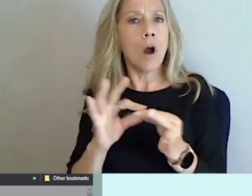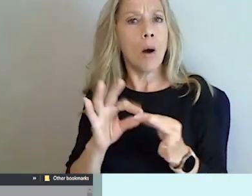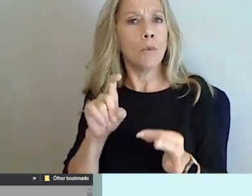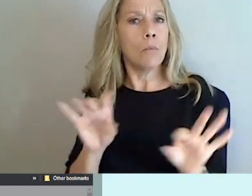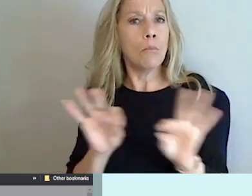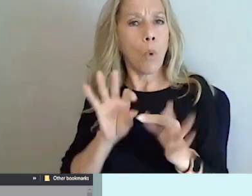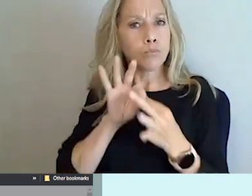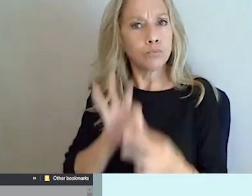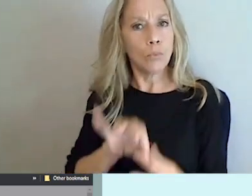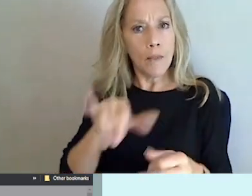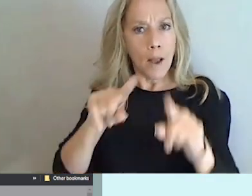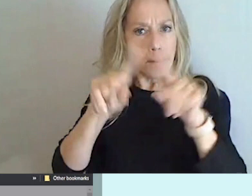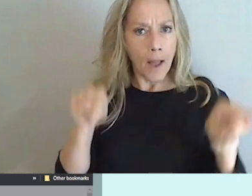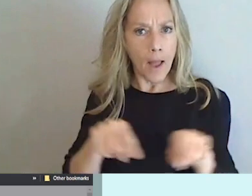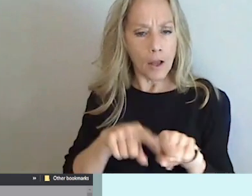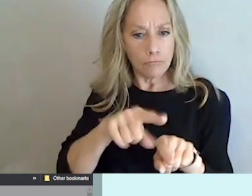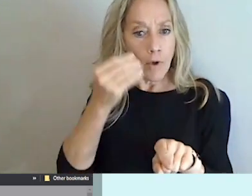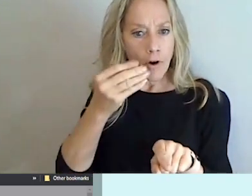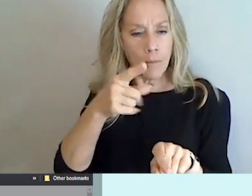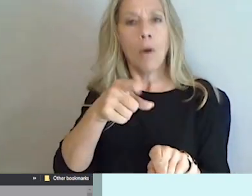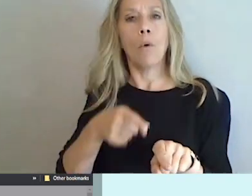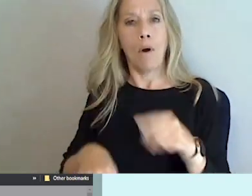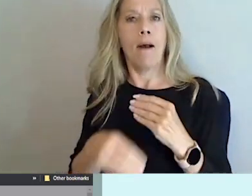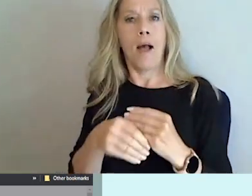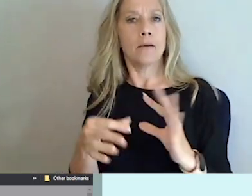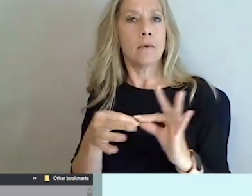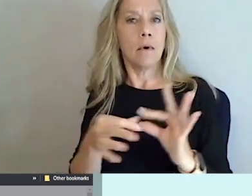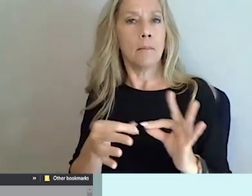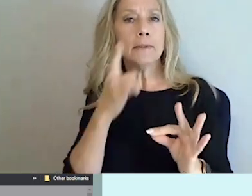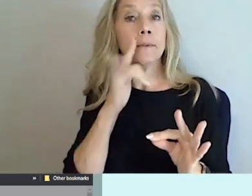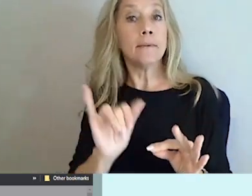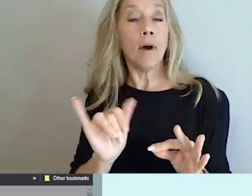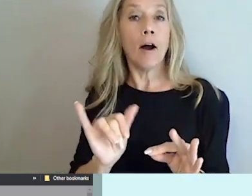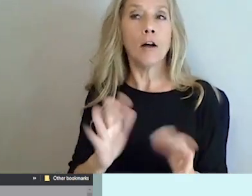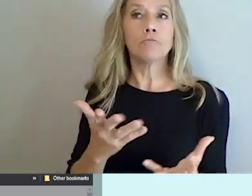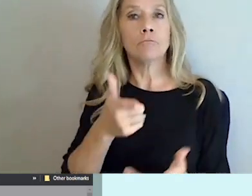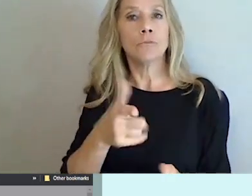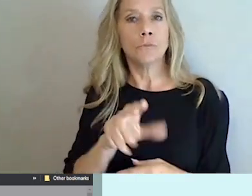on the specific page you’re reviewing. For example, if you’re reviewing the information